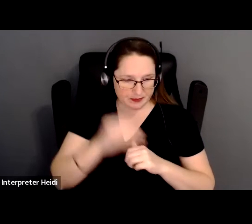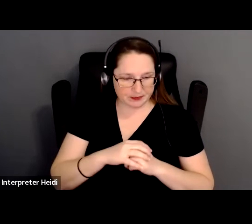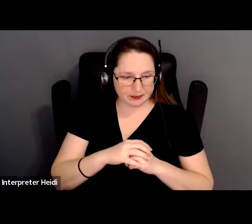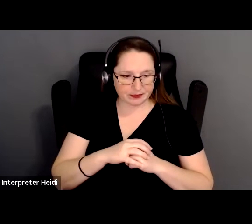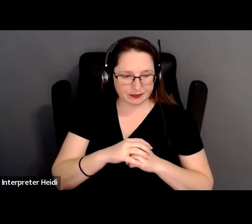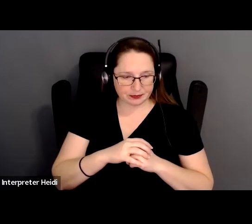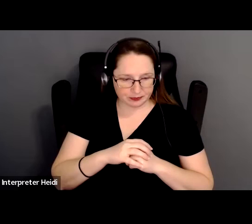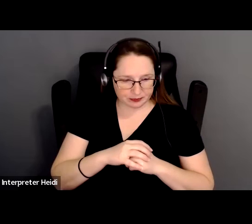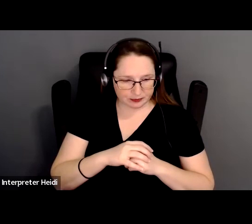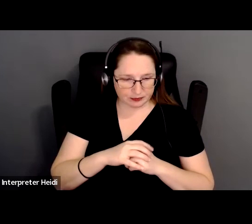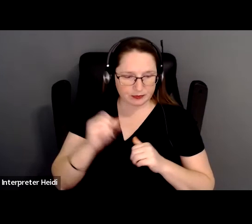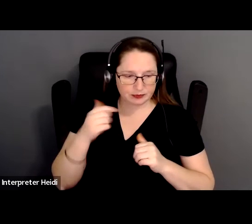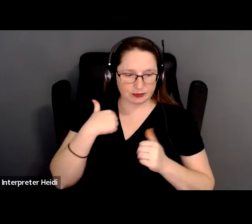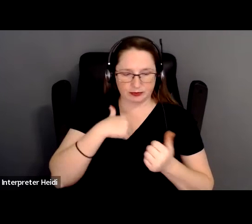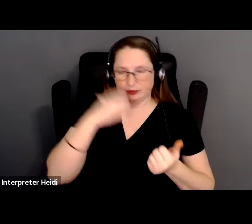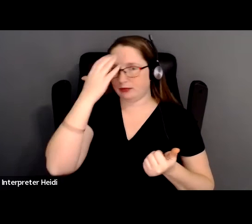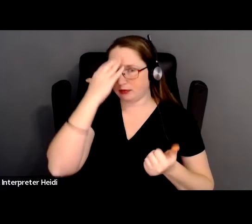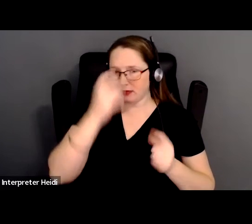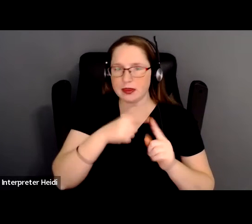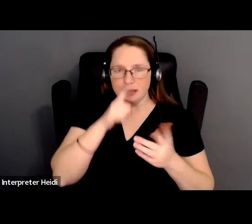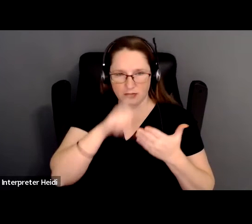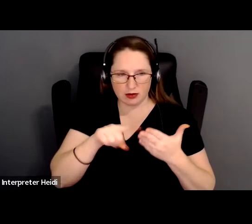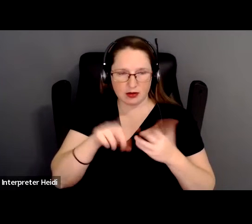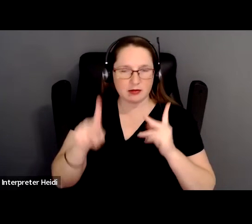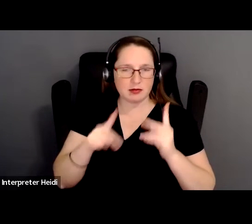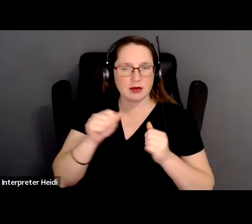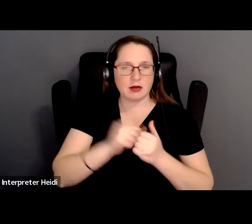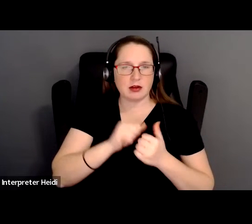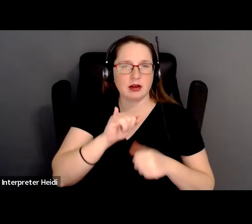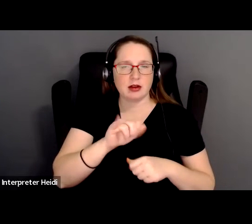So we know from our research that people with intellectual and developmental disabilities